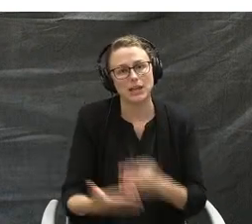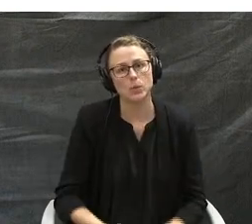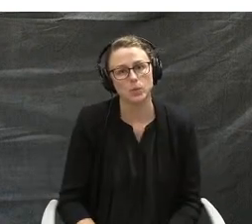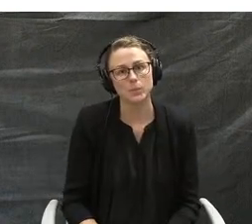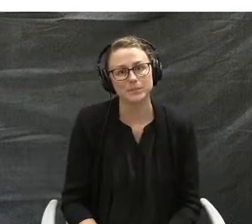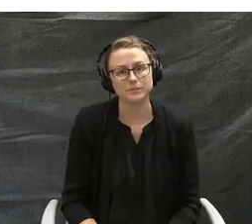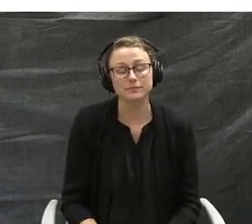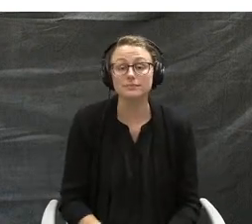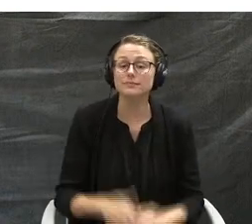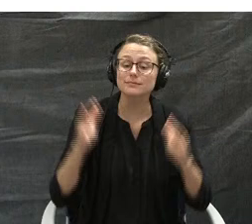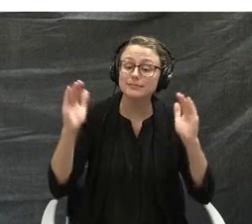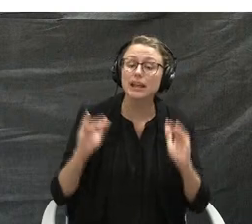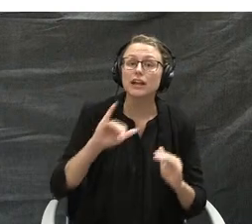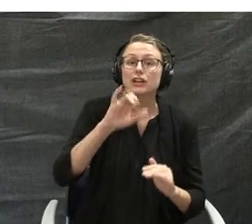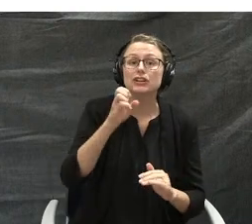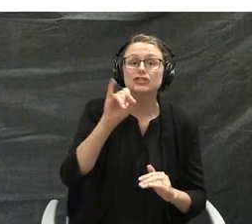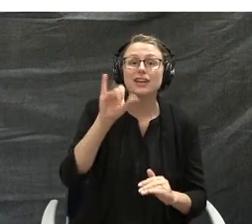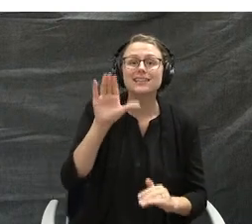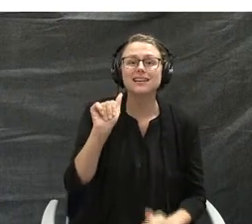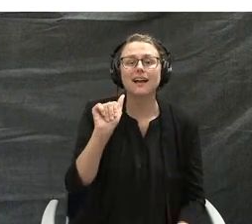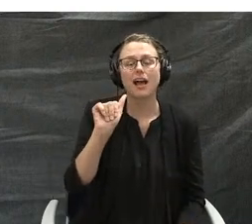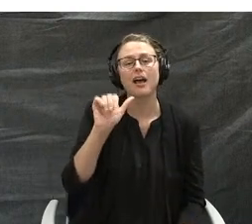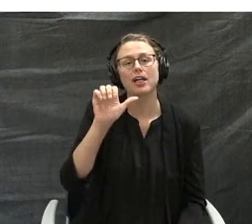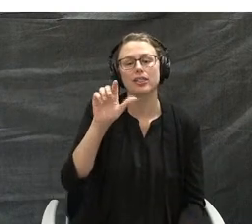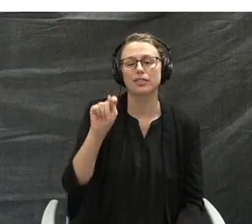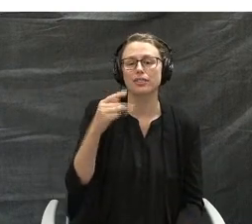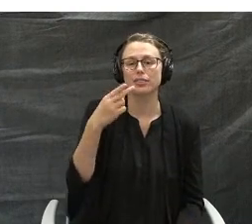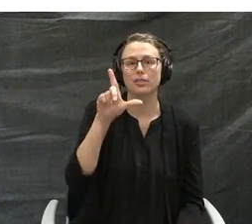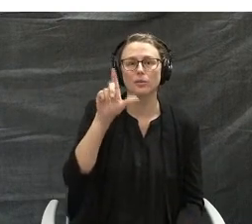thank you, Jessica Sewell from Wisetta submitted a similar